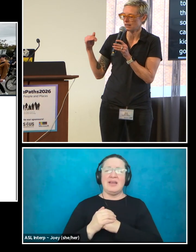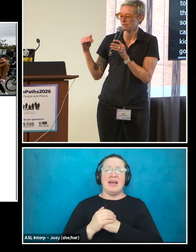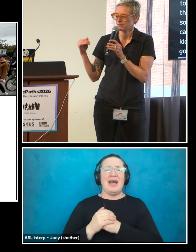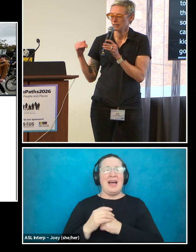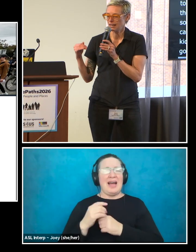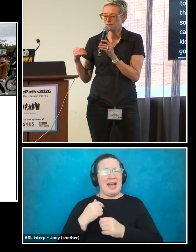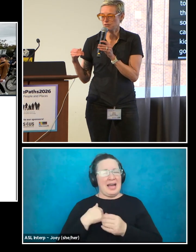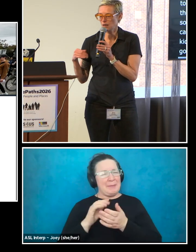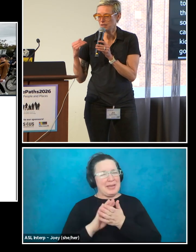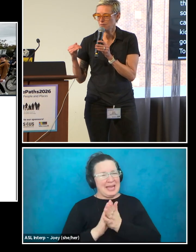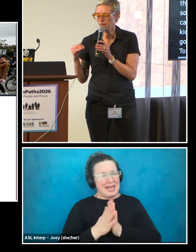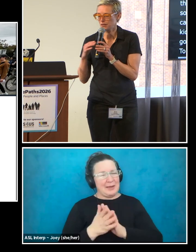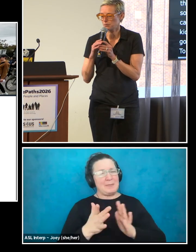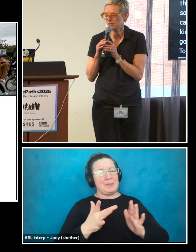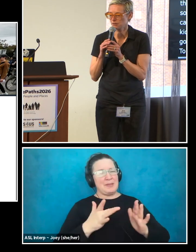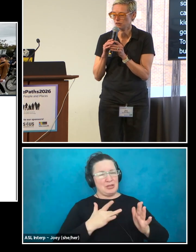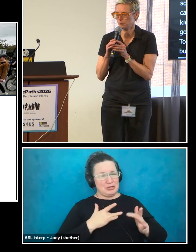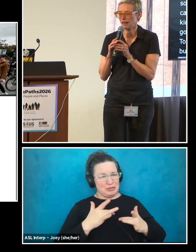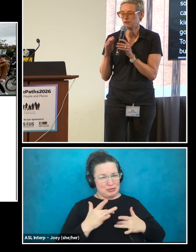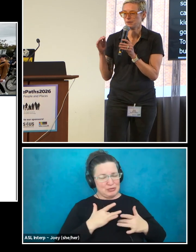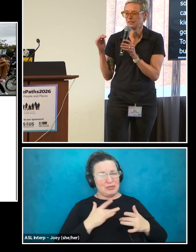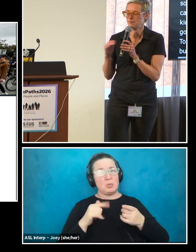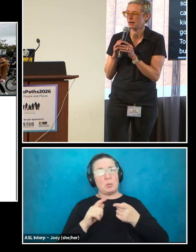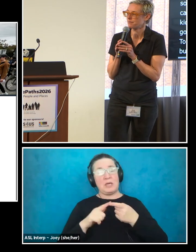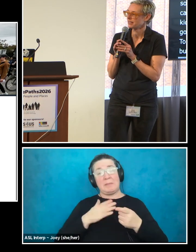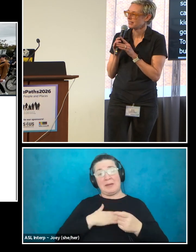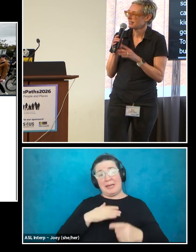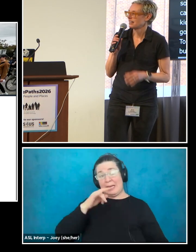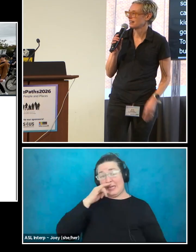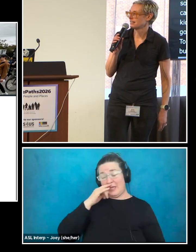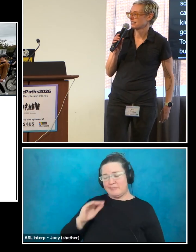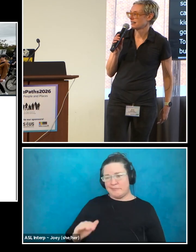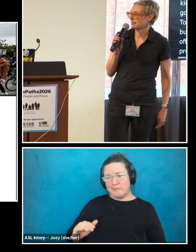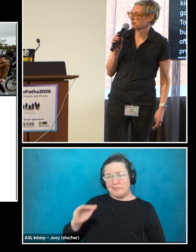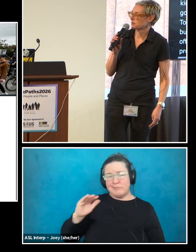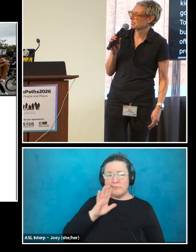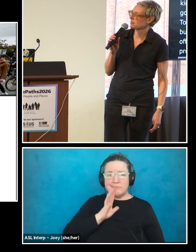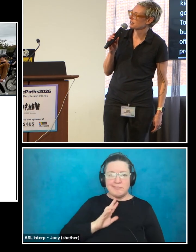stop after dropping them off at the preschool or after picking them up. And uh so this picture on